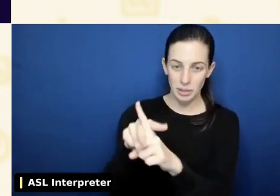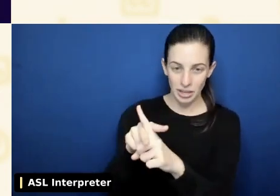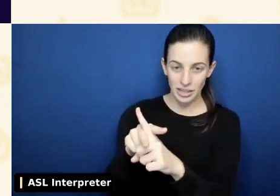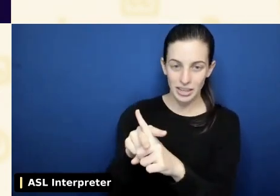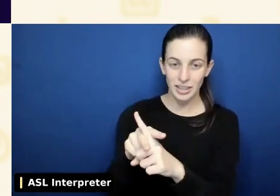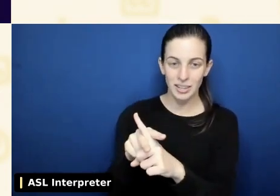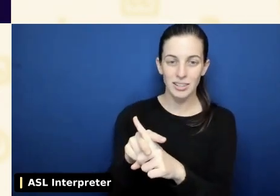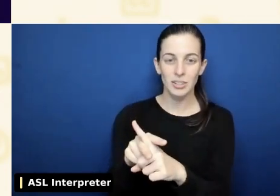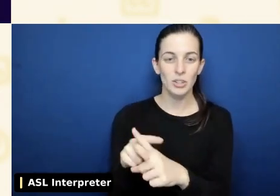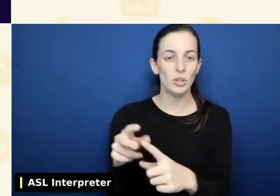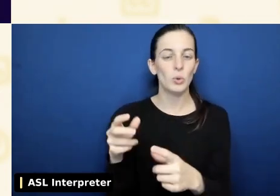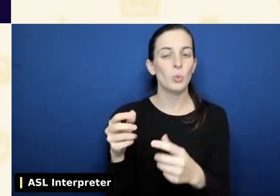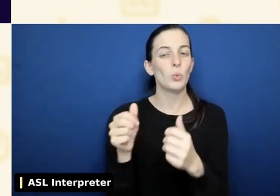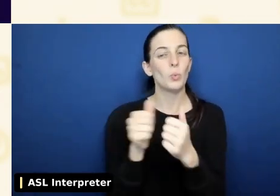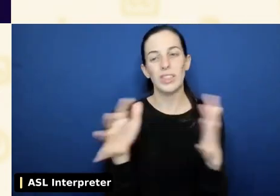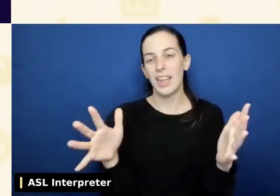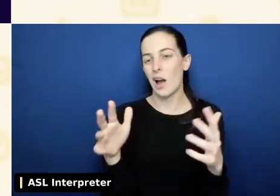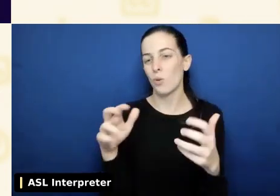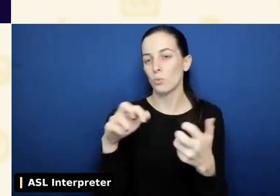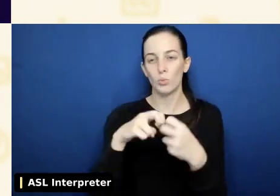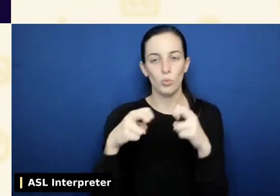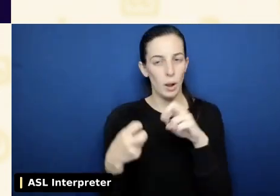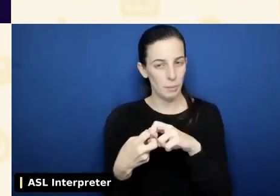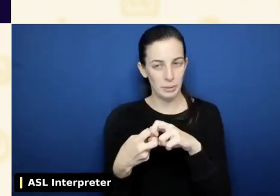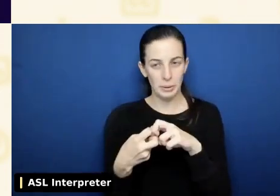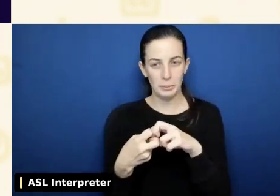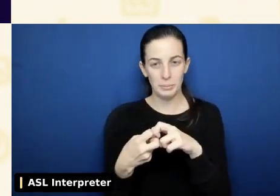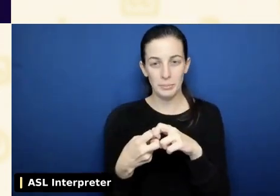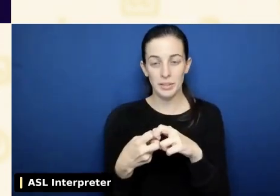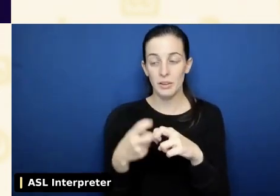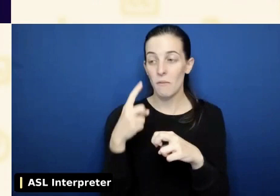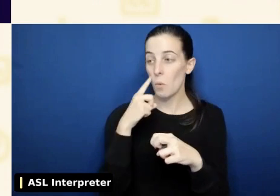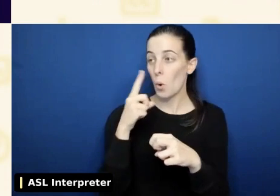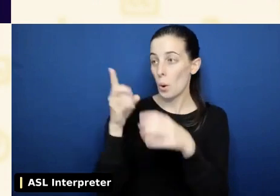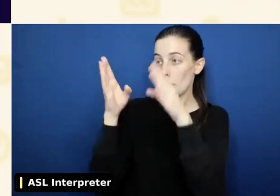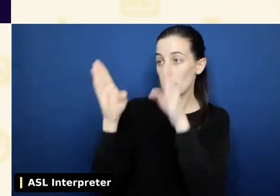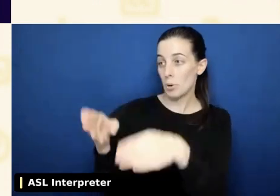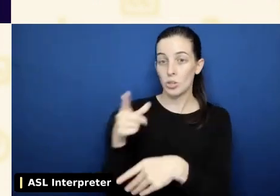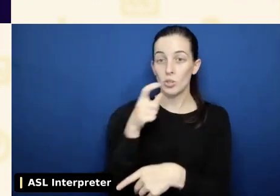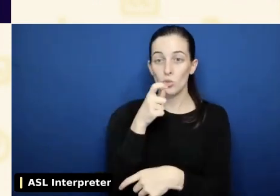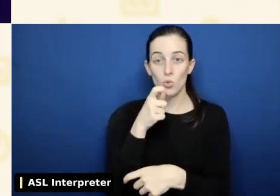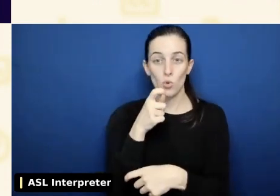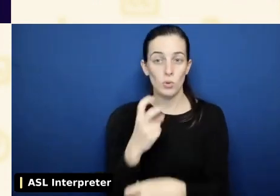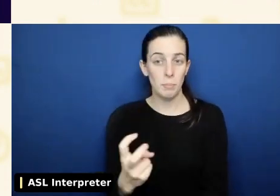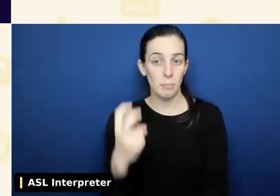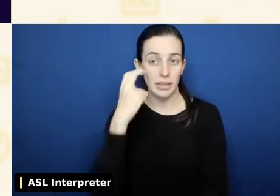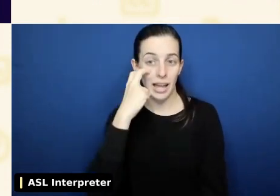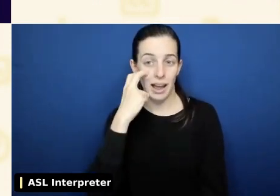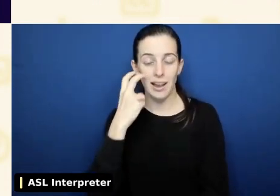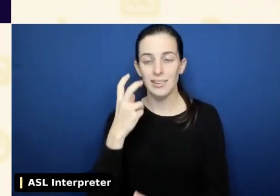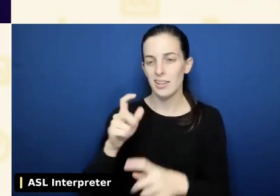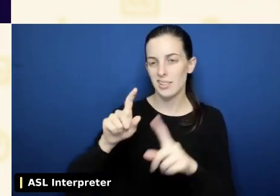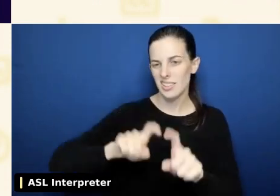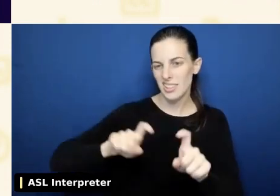for perhaps a blind tester who is auditing the website. And then there is a bullet point of legal compliance.